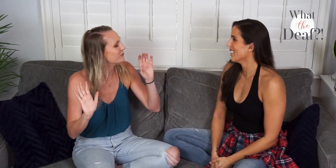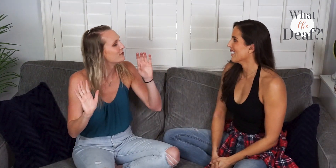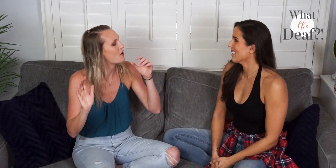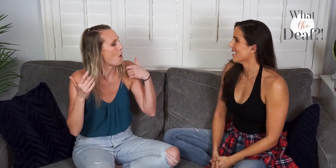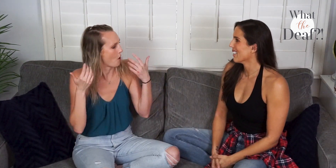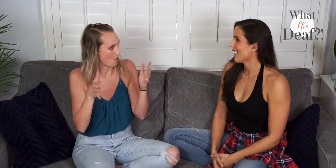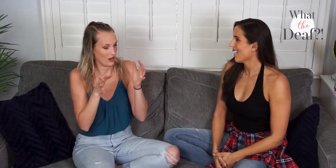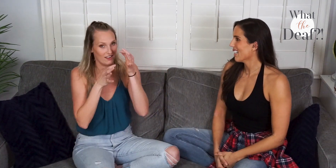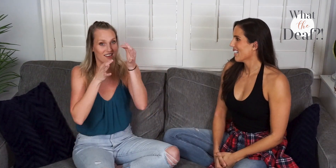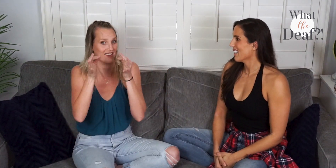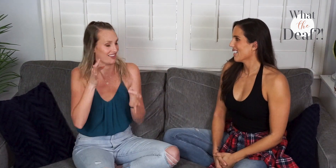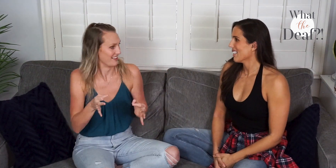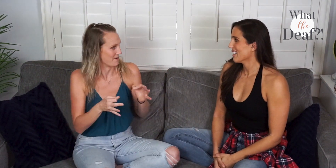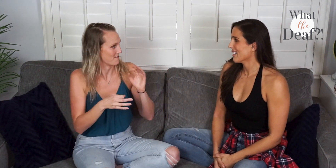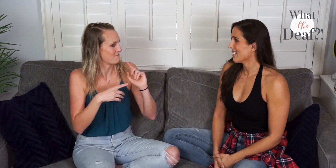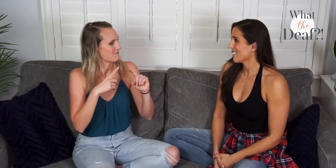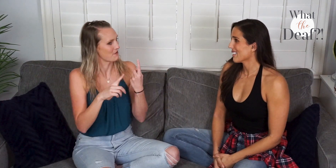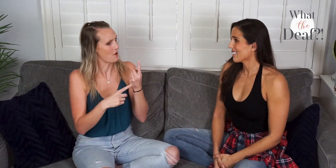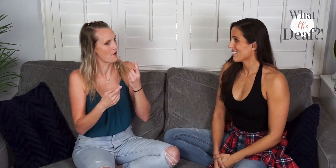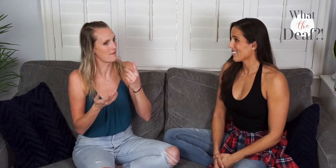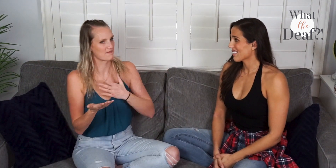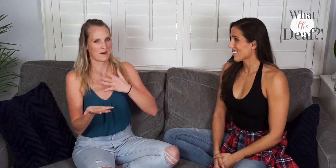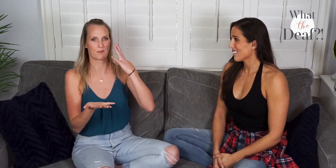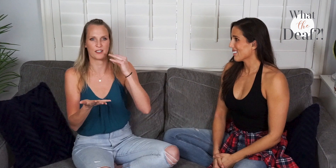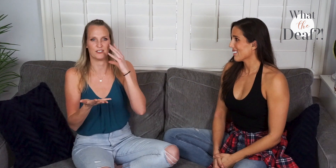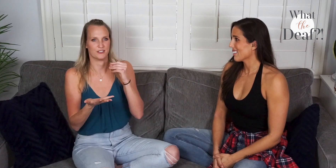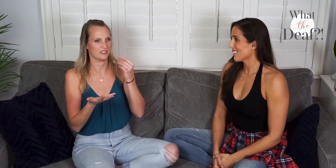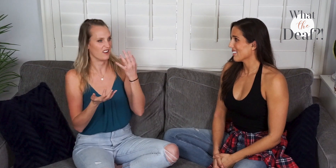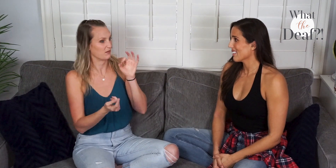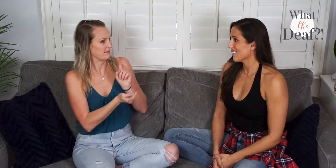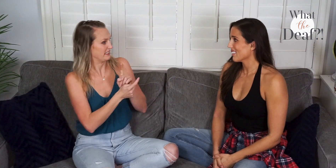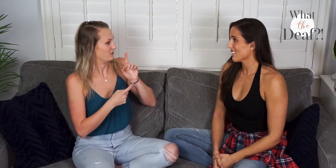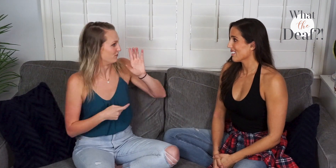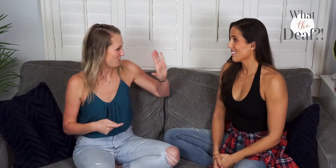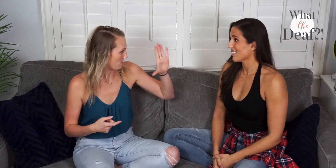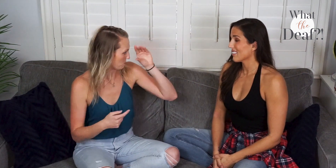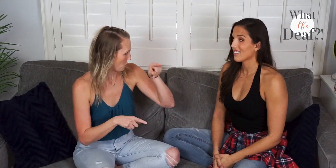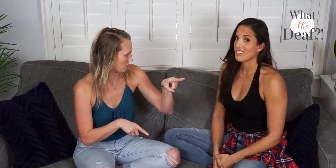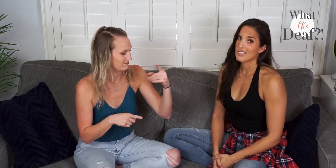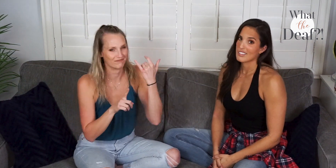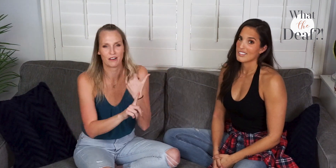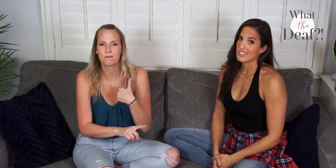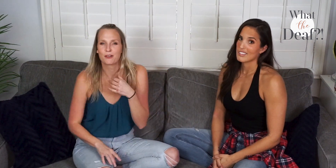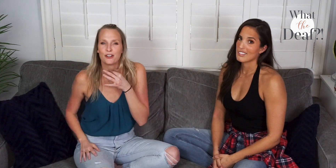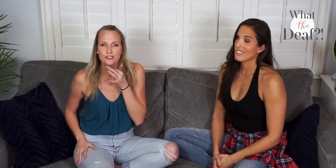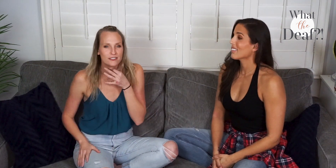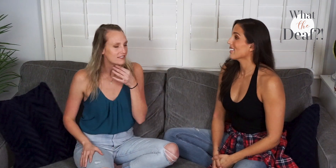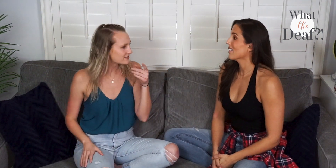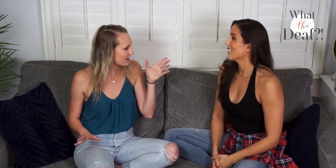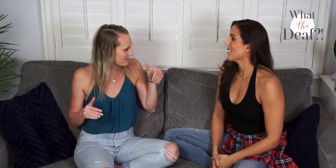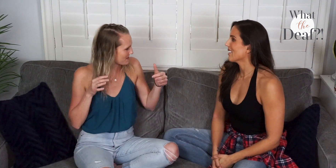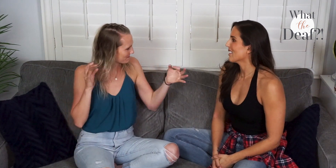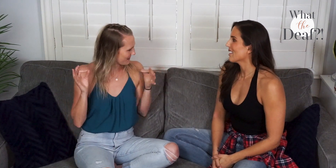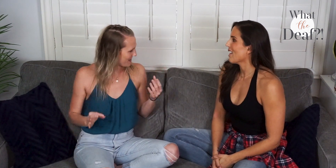So I've already explained about my experience of meeting your boyfriend. So now I'm curious, you haven't explained